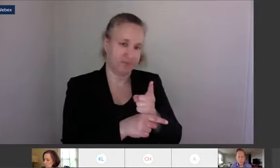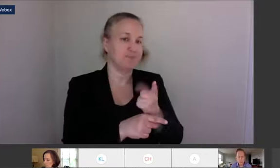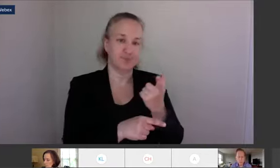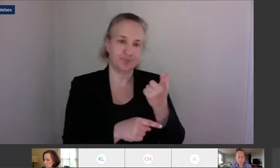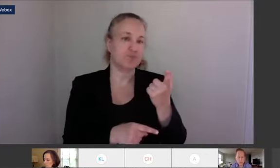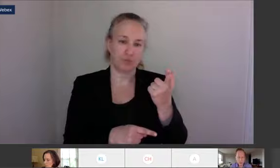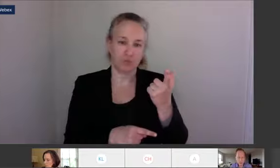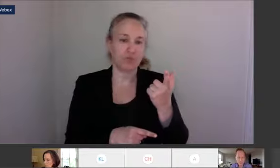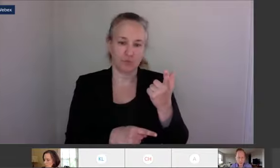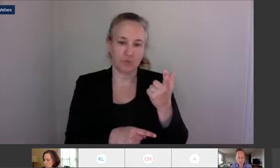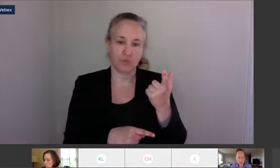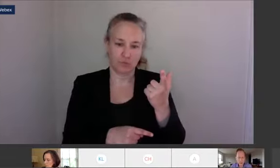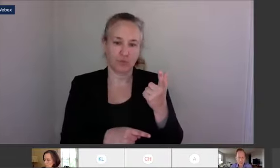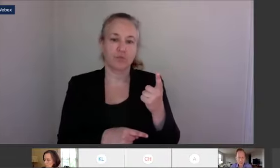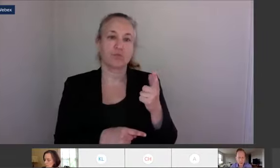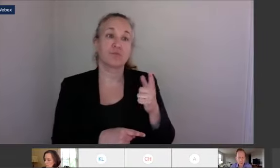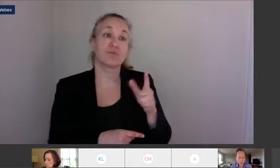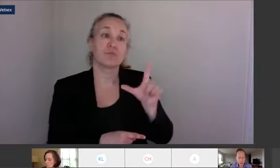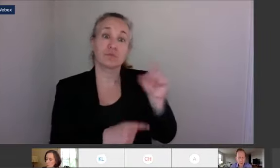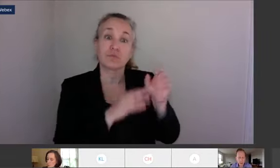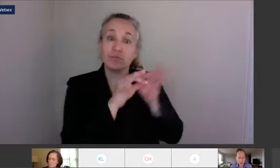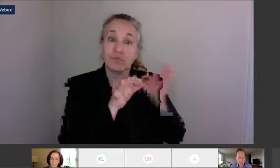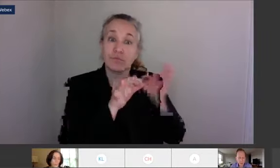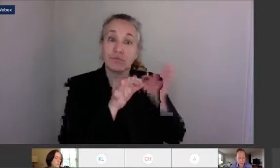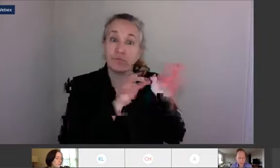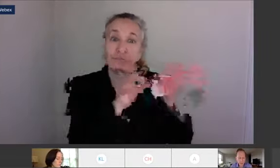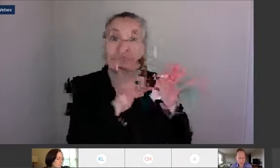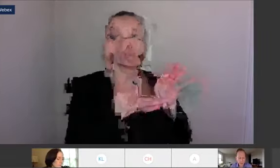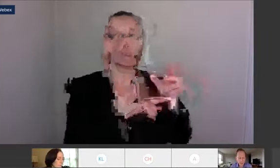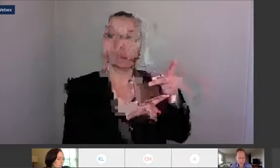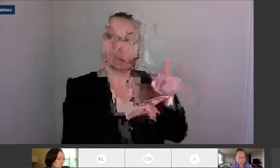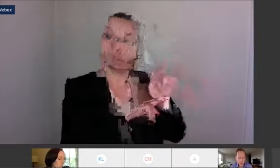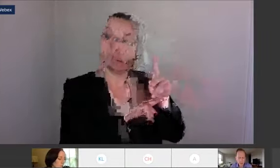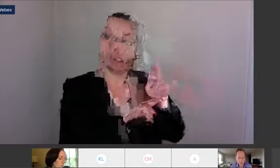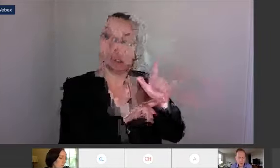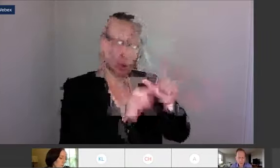the Provisionals are reviewed and those that can be accepted are accepted